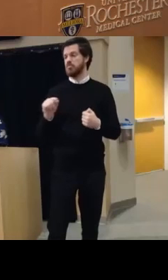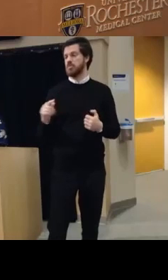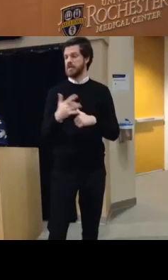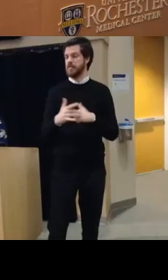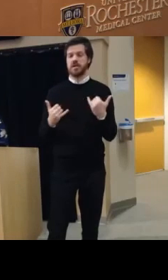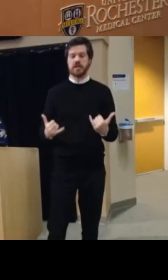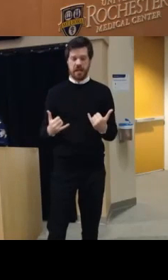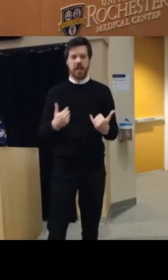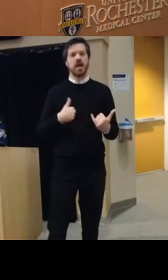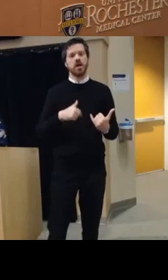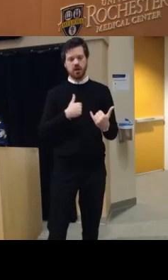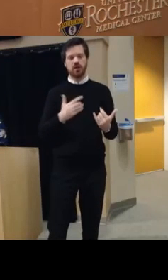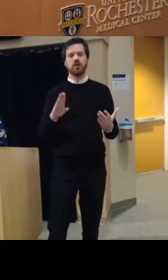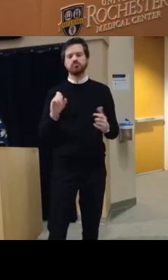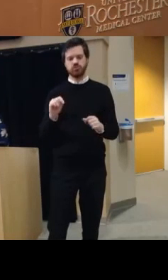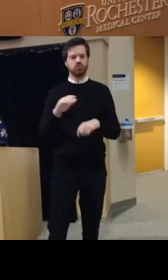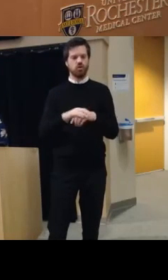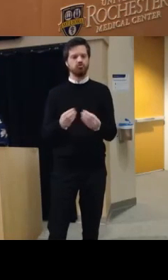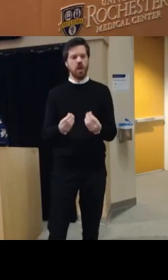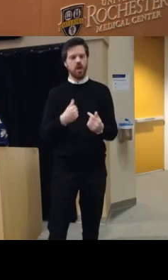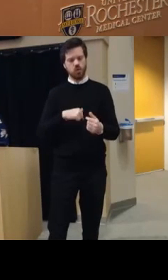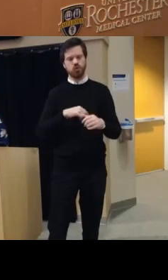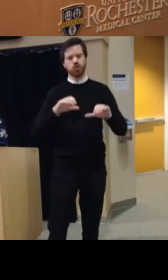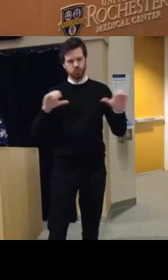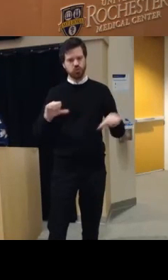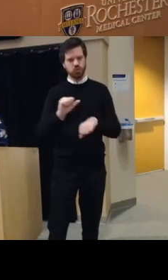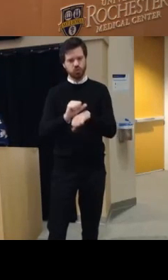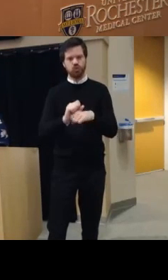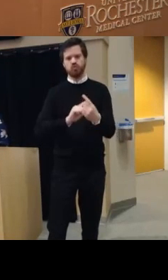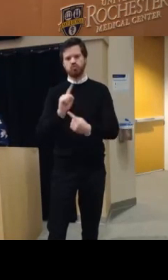now we are boots on the ground and we're actually here doing the work one-on-one um we want to make